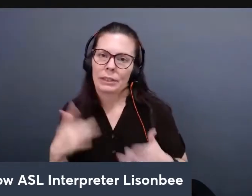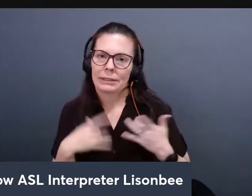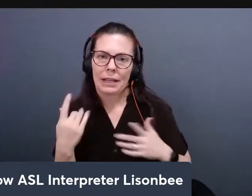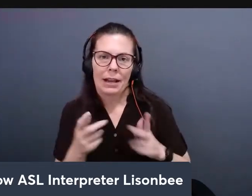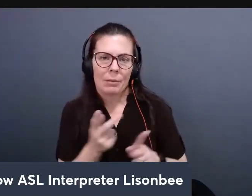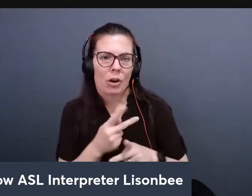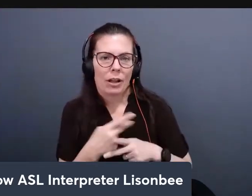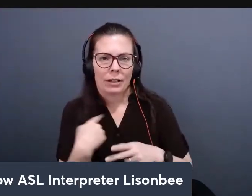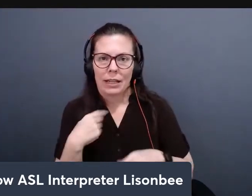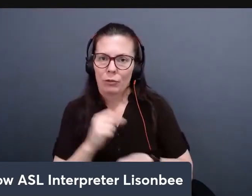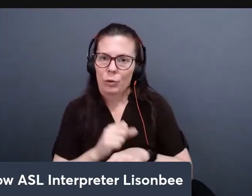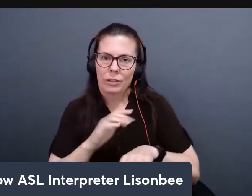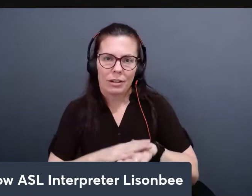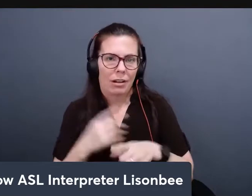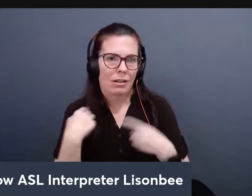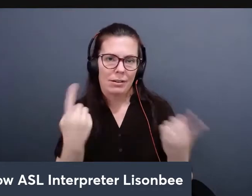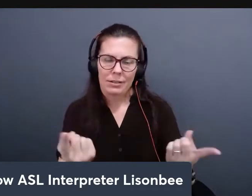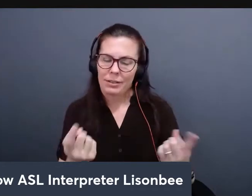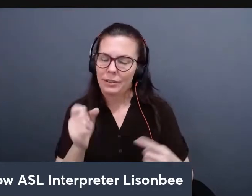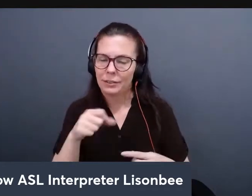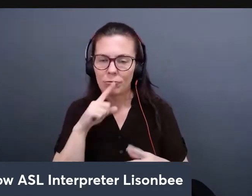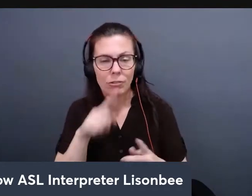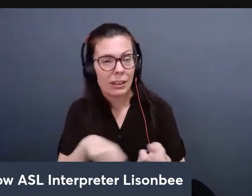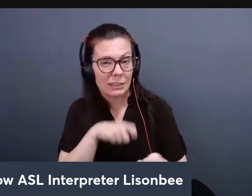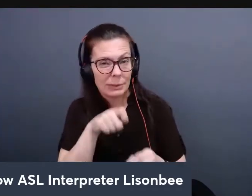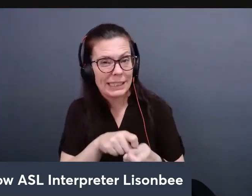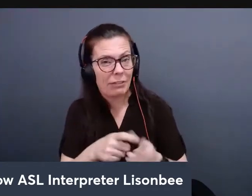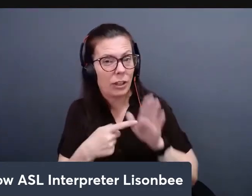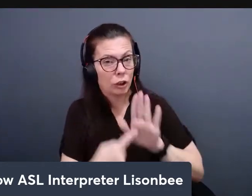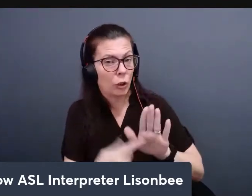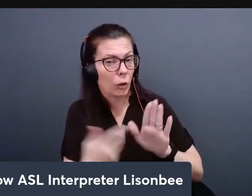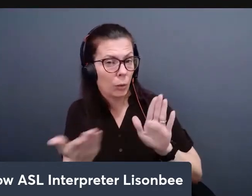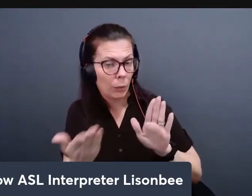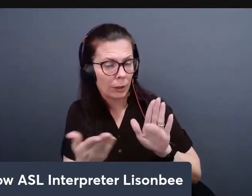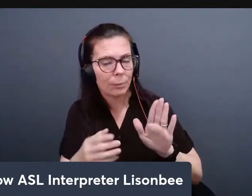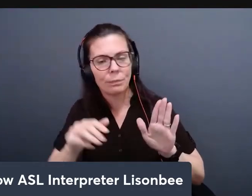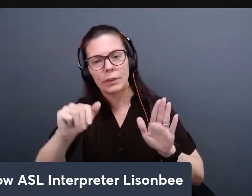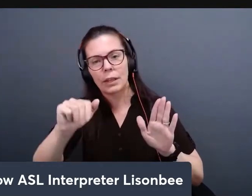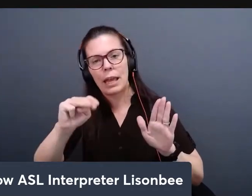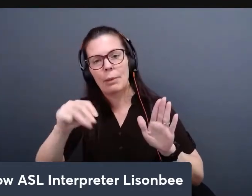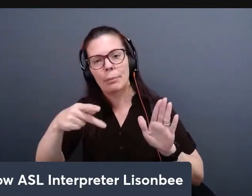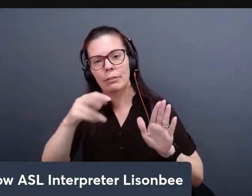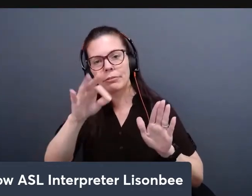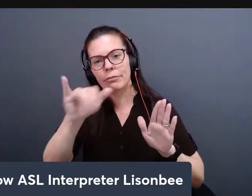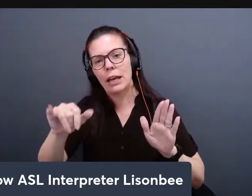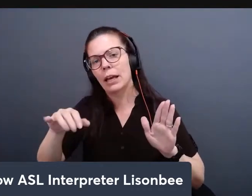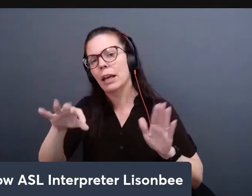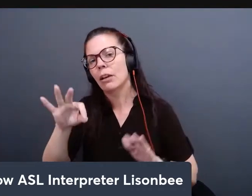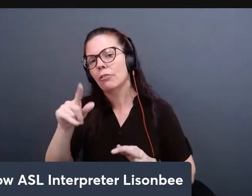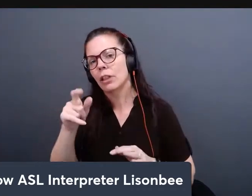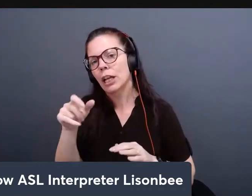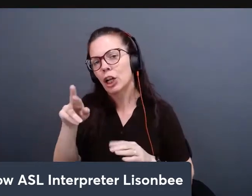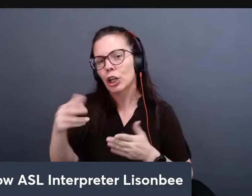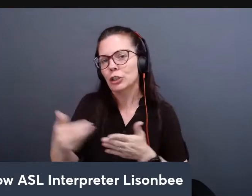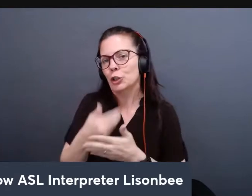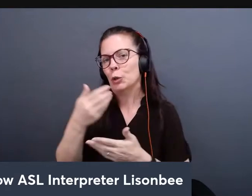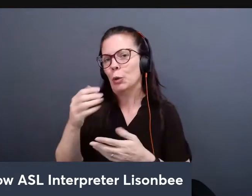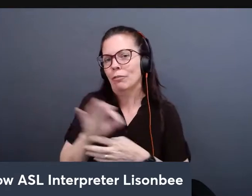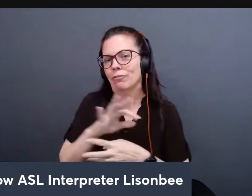And specifically what I'm gonna be showing today is Amplify's Flutter new functionality that we've unlocked, allowing developers to be able